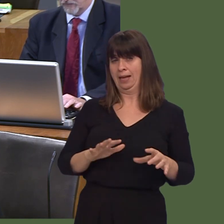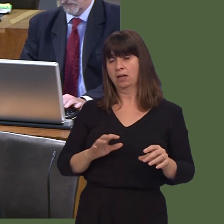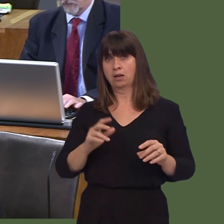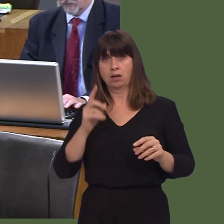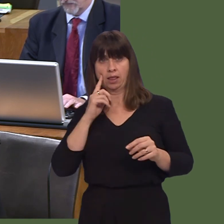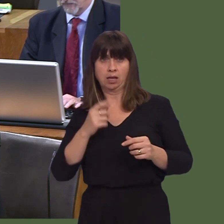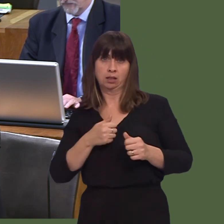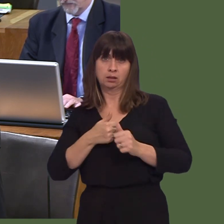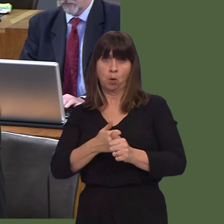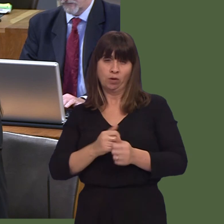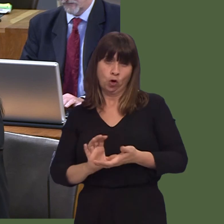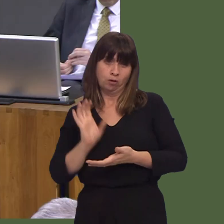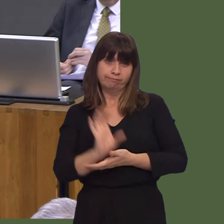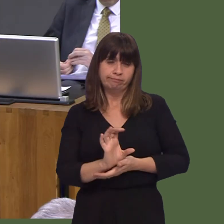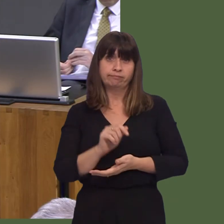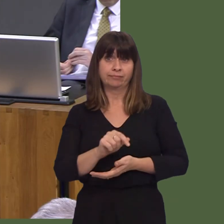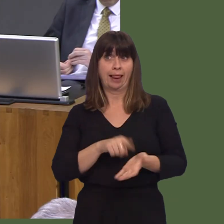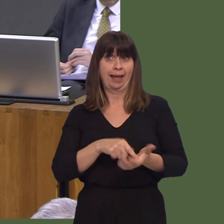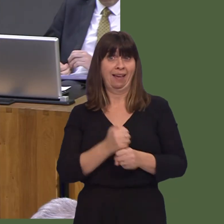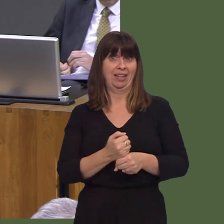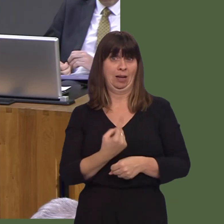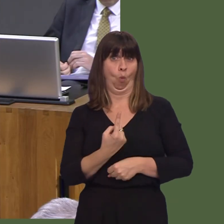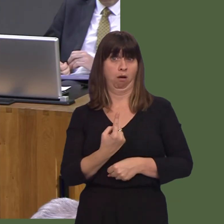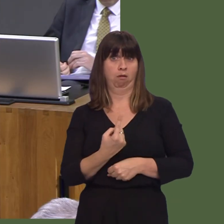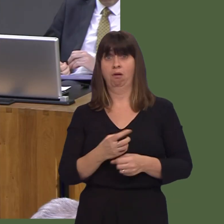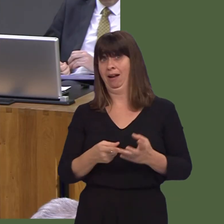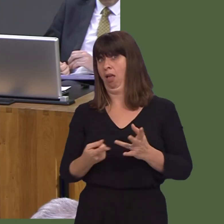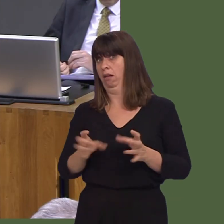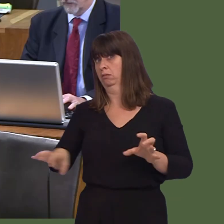investment, and that does include the Llangefni station as one of those possibilities.